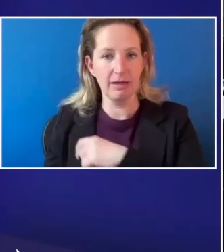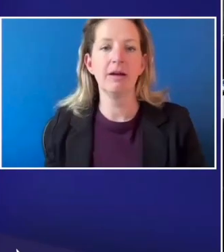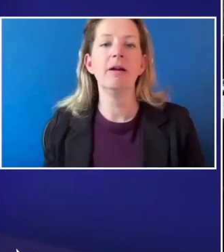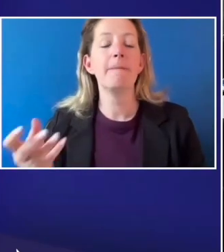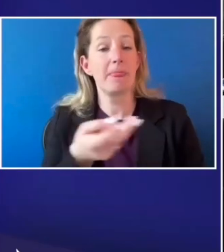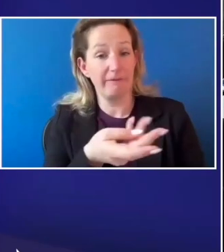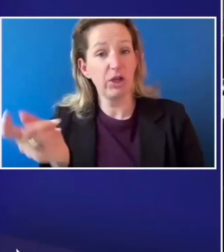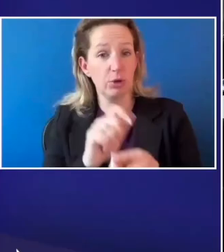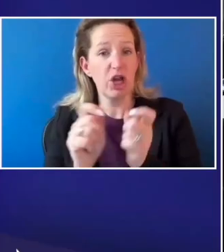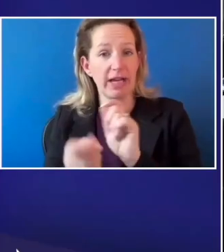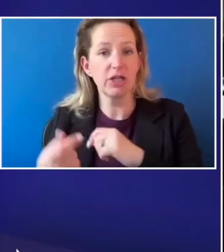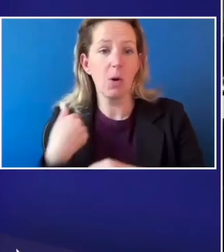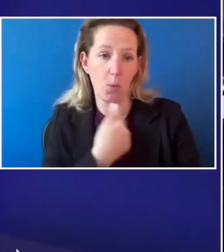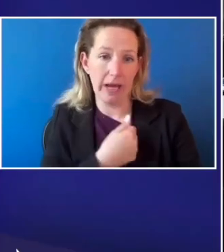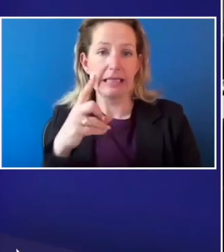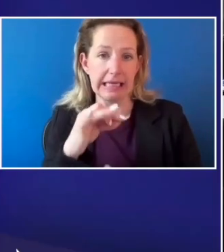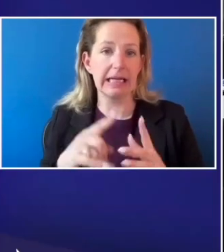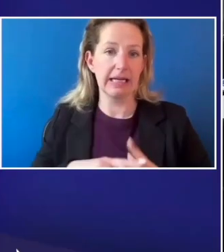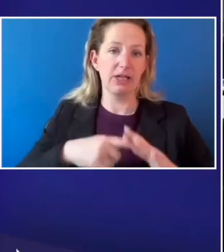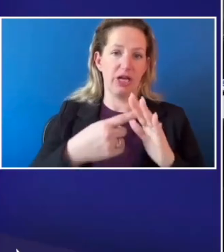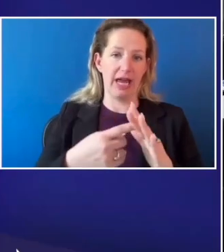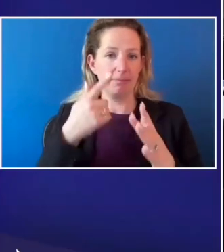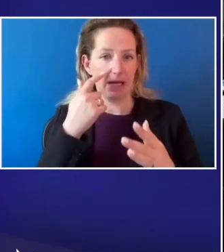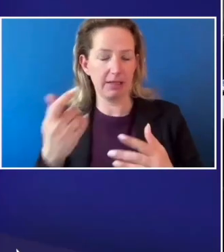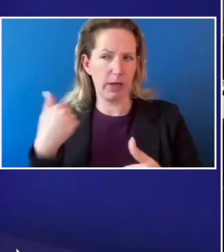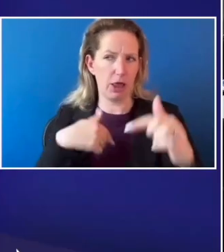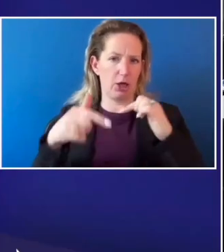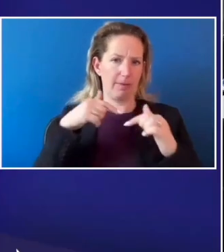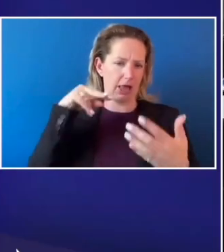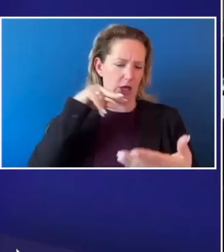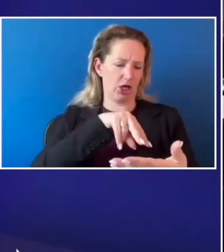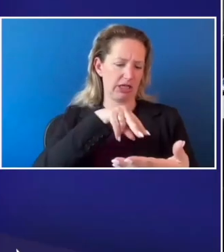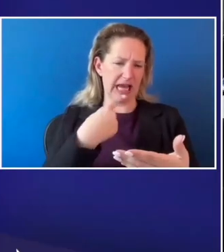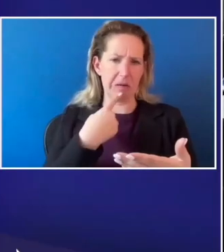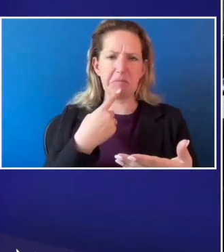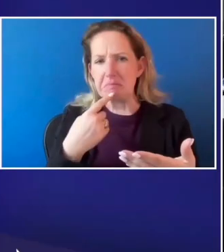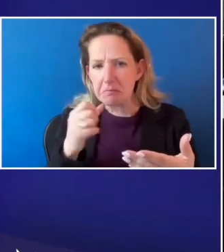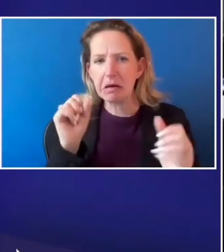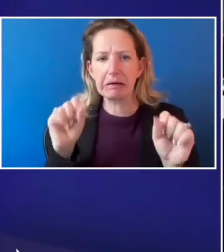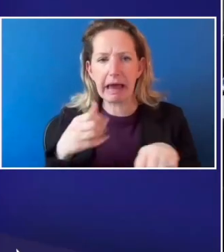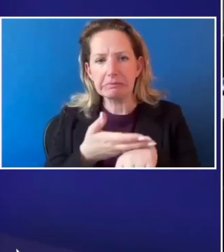because we went back and looked at it in the process and said, ah, we could probably do better. And so we made a few a few in there as well.